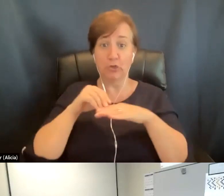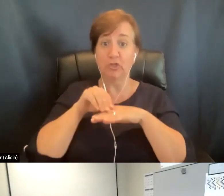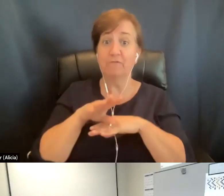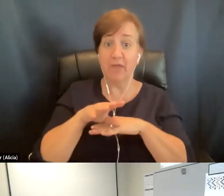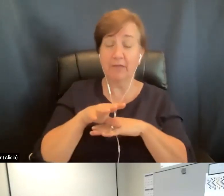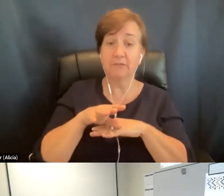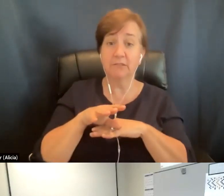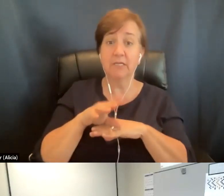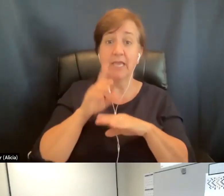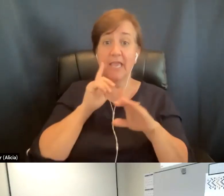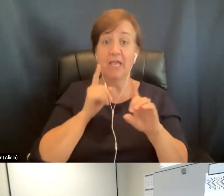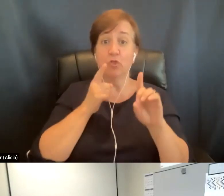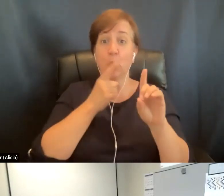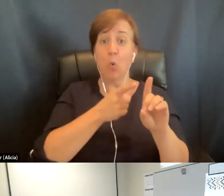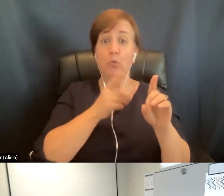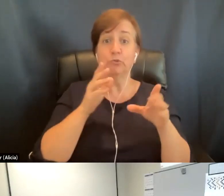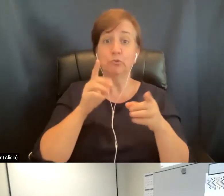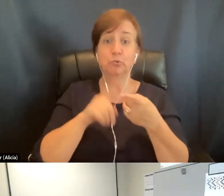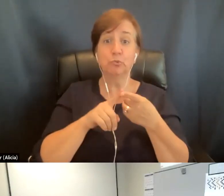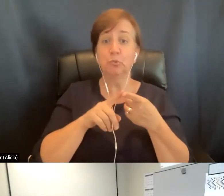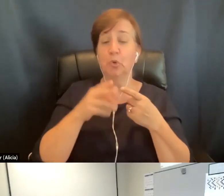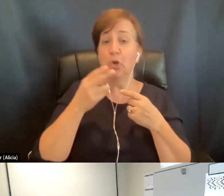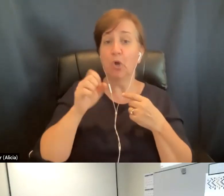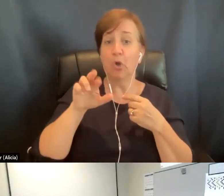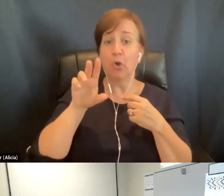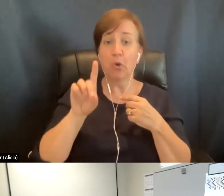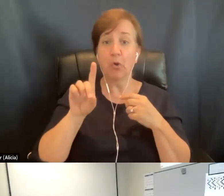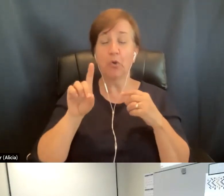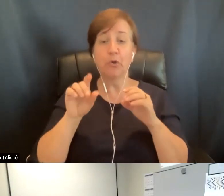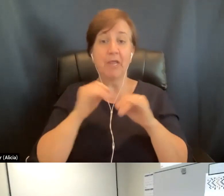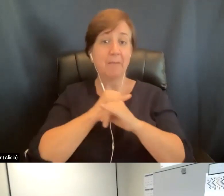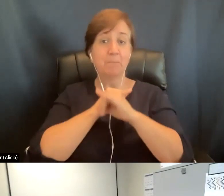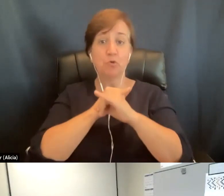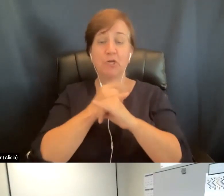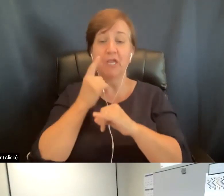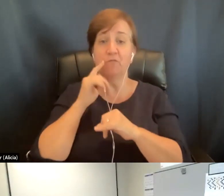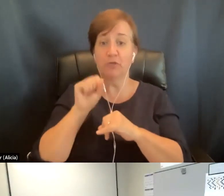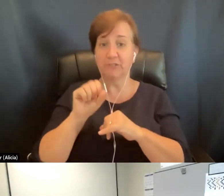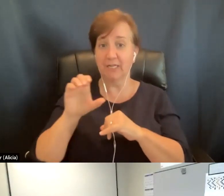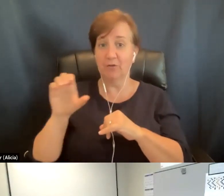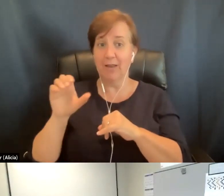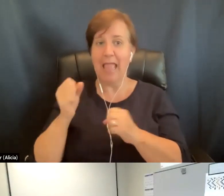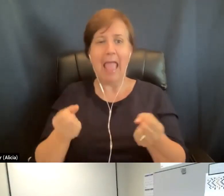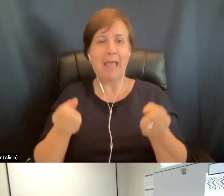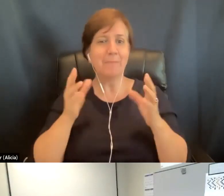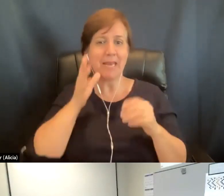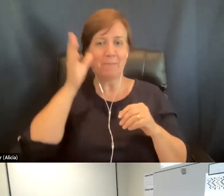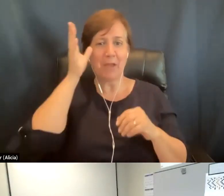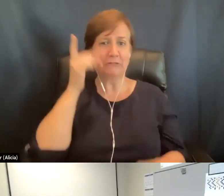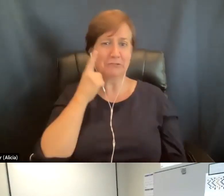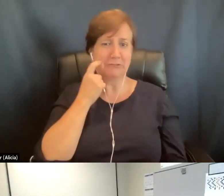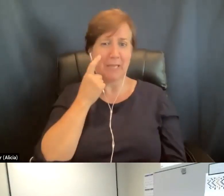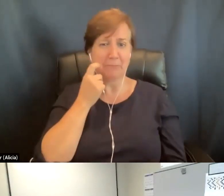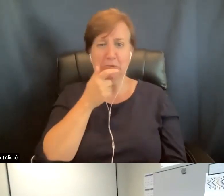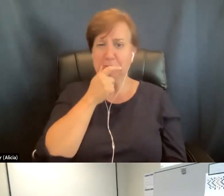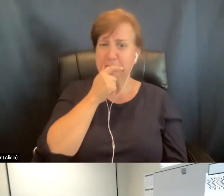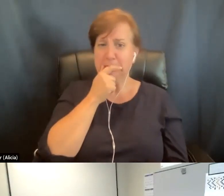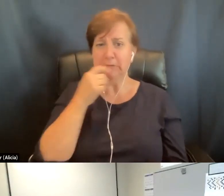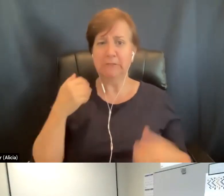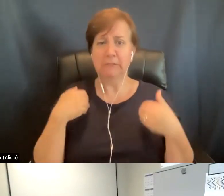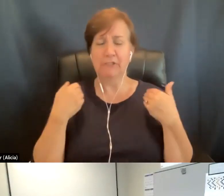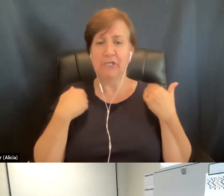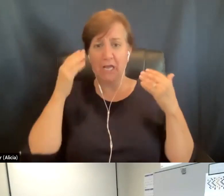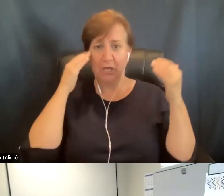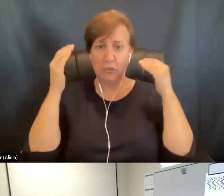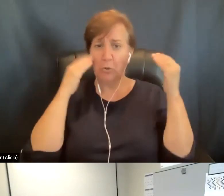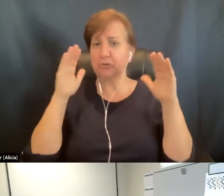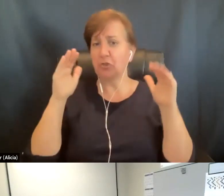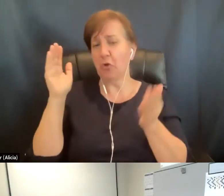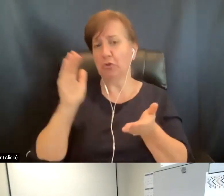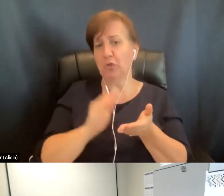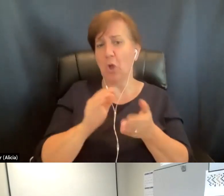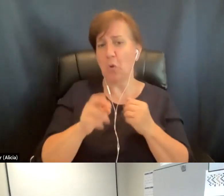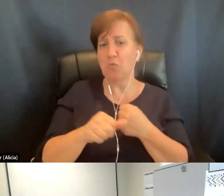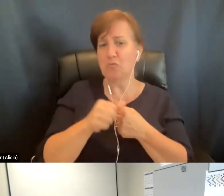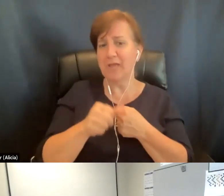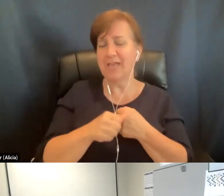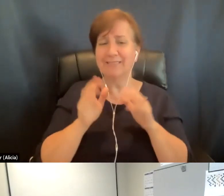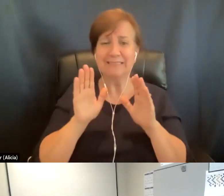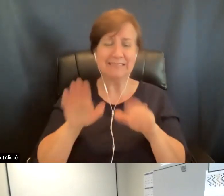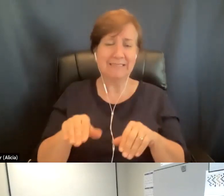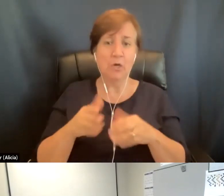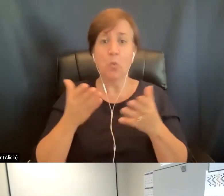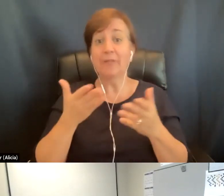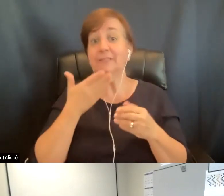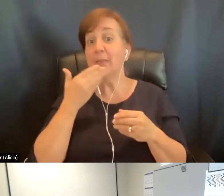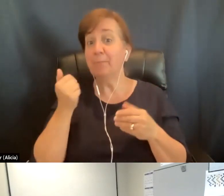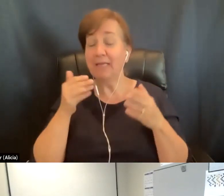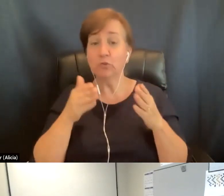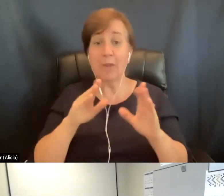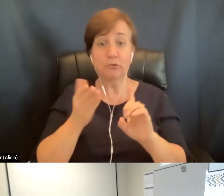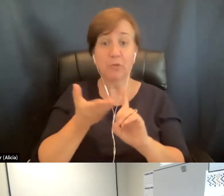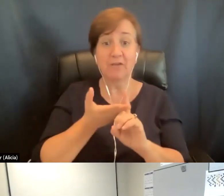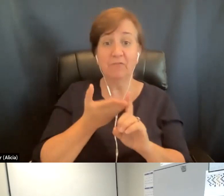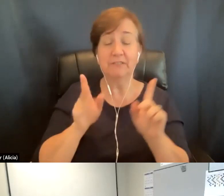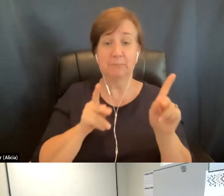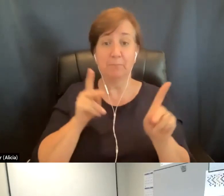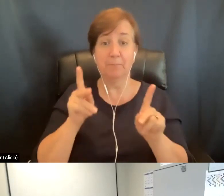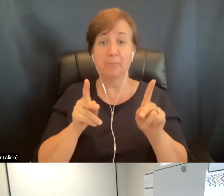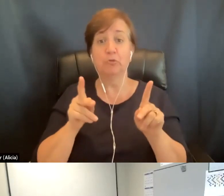Ram Subramaniam (He/him): In the goal towards herd immunity for Santa Clara county and I also feel like many parents are skeptical I believe that young adults kids are at lower risk for coven and what would be the best way to promote convince parents to vaccinate their kids in this age group.